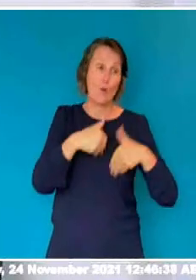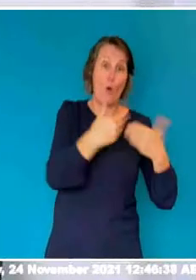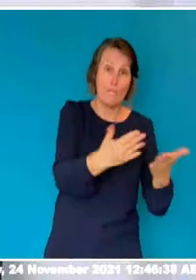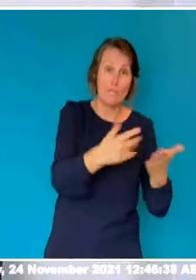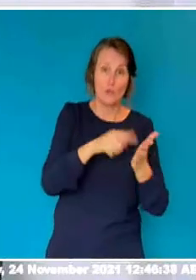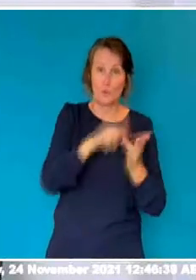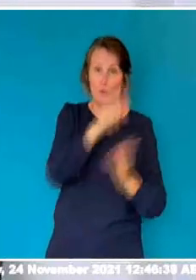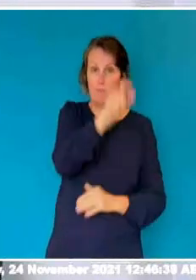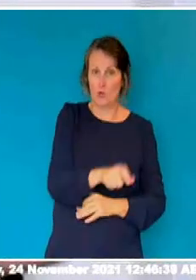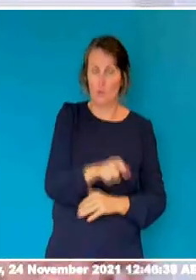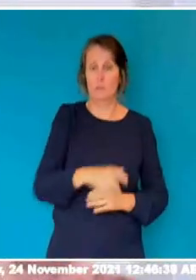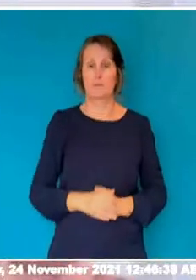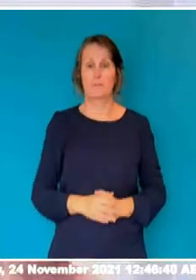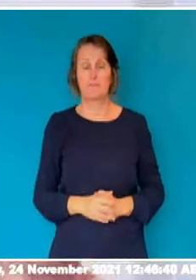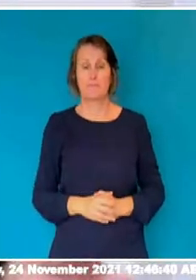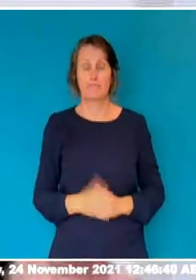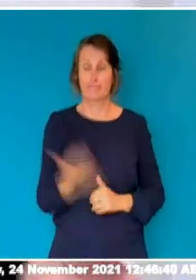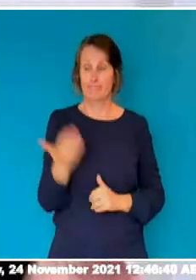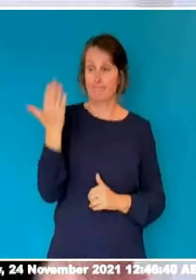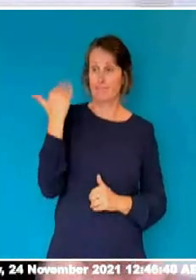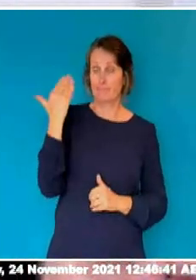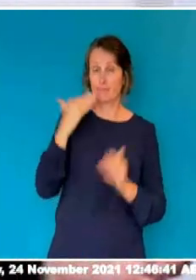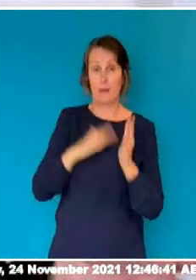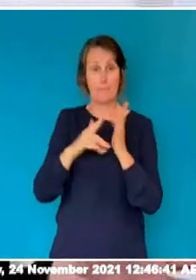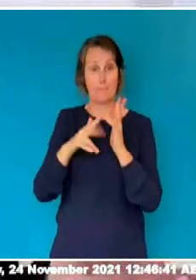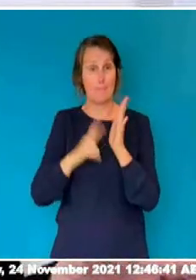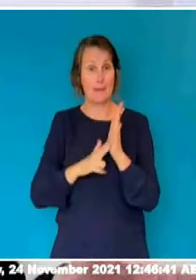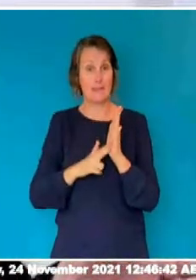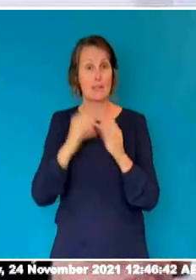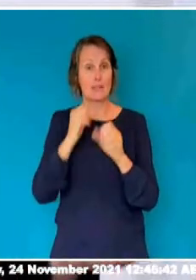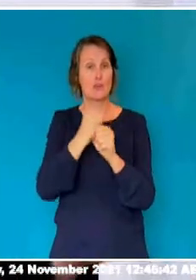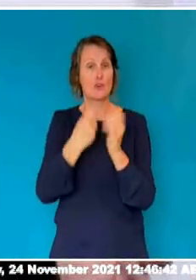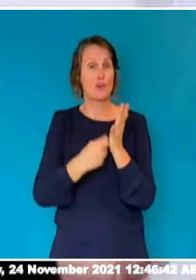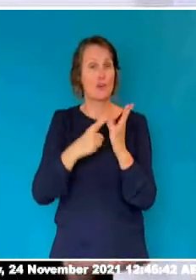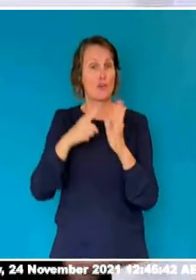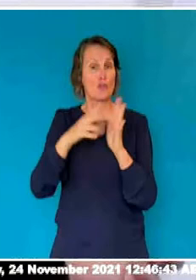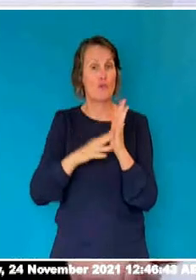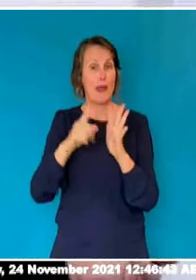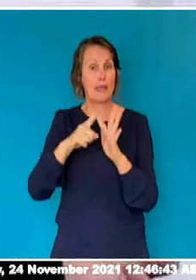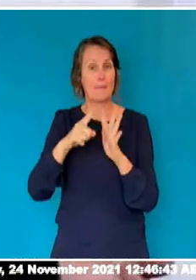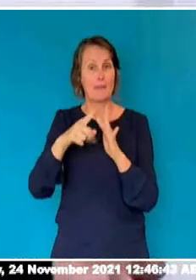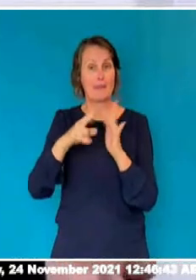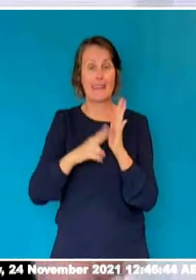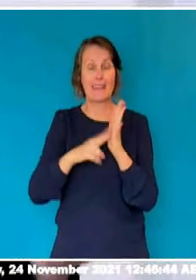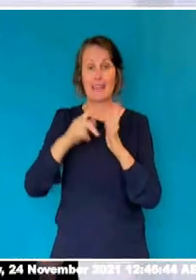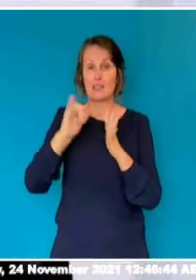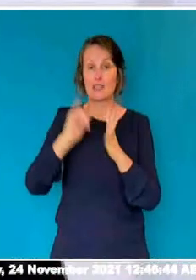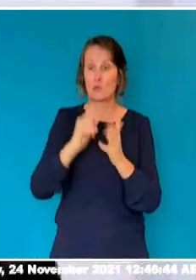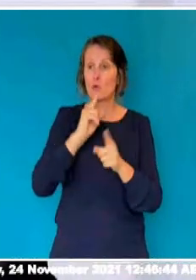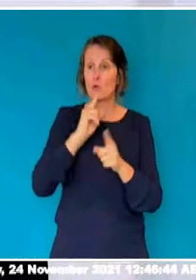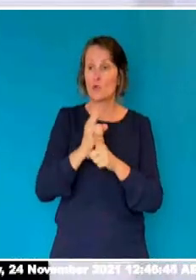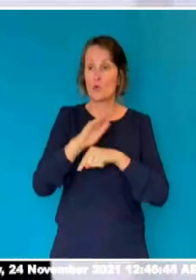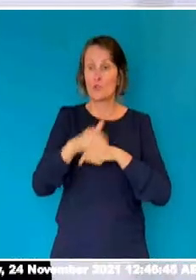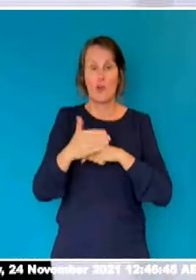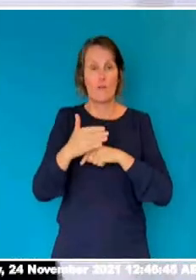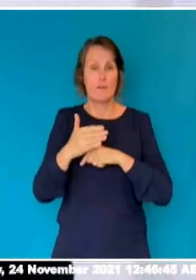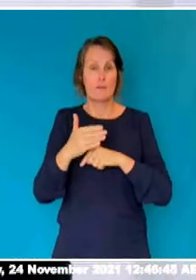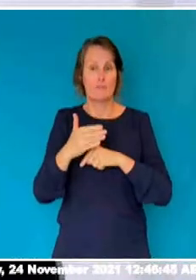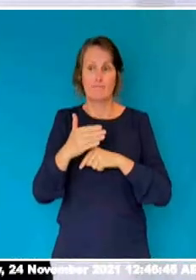In his evidence on Monday, Mr Innes spoke about these employment passports as a way for